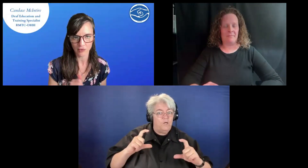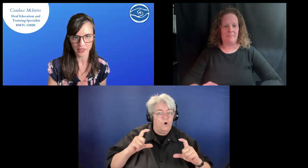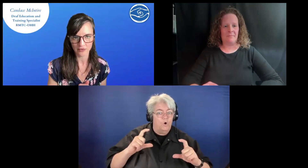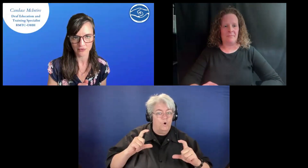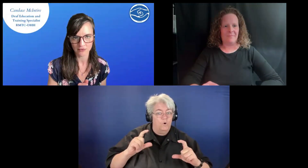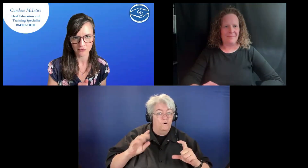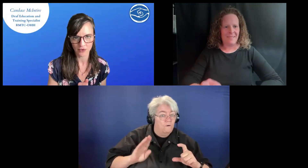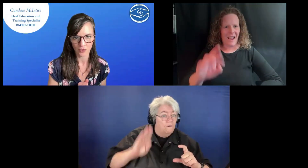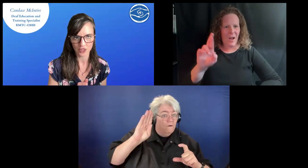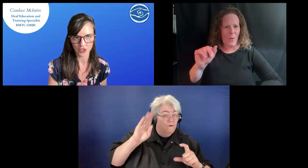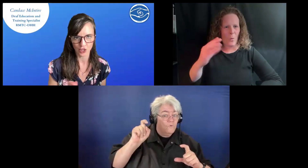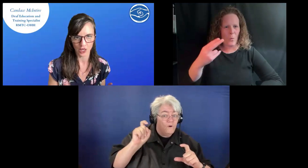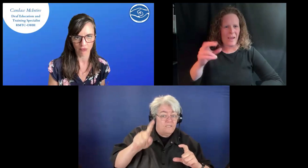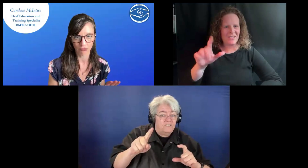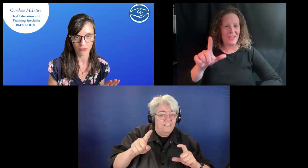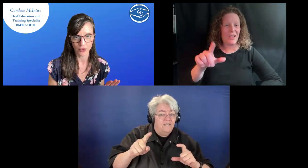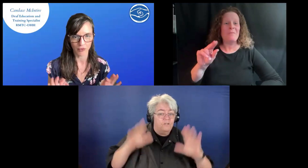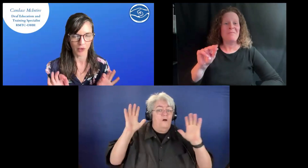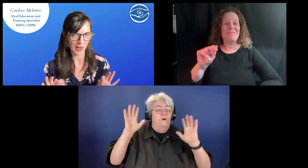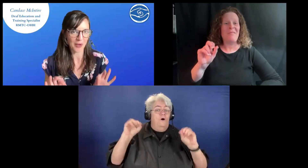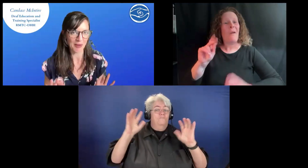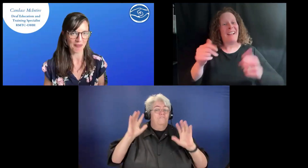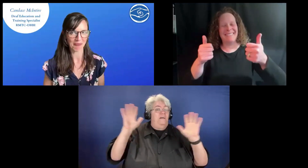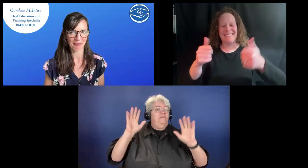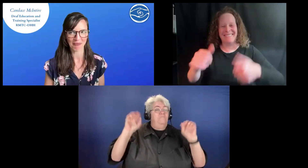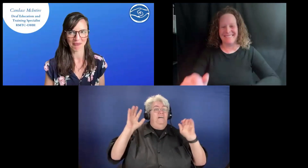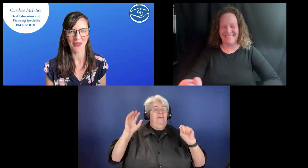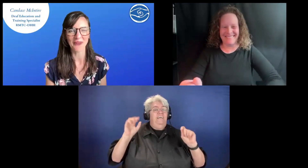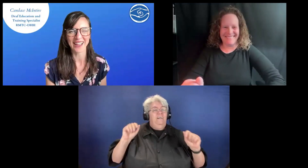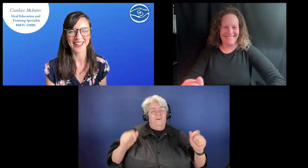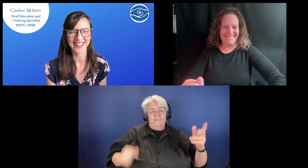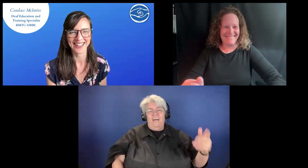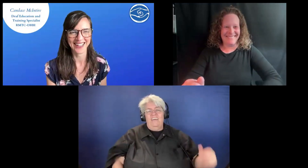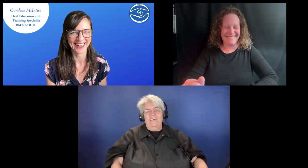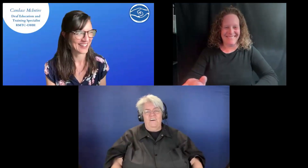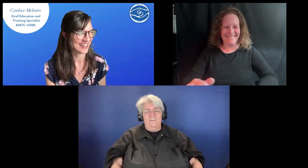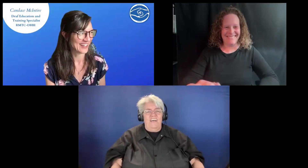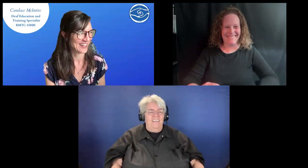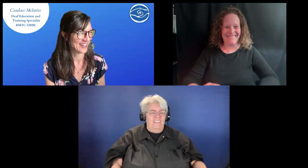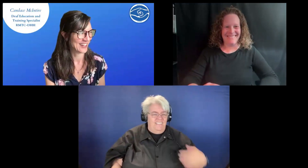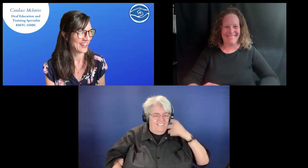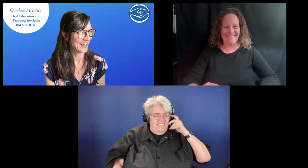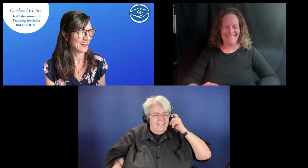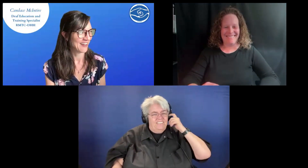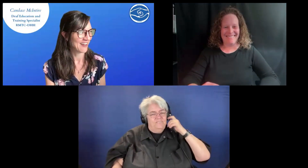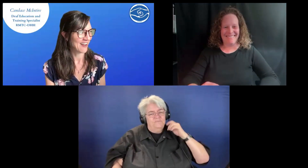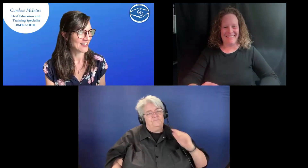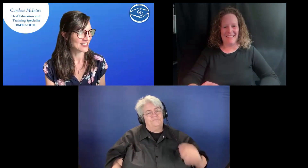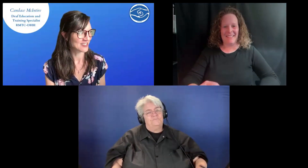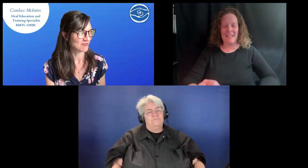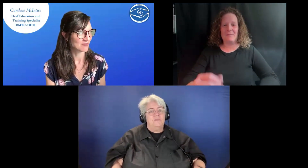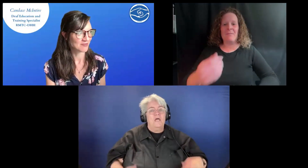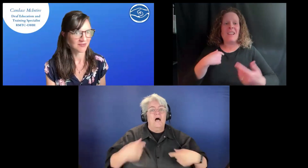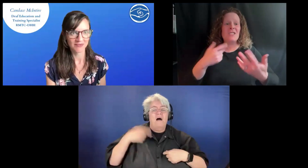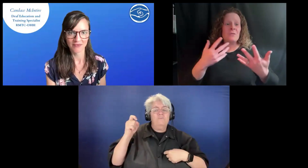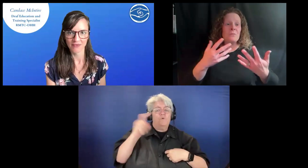if they were waiting for a question or not. Okay. No I'm fine. I'm fine. Okay. I have a quick thing not a question